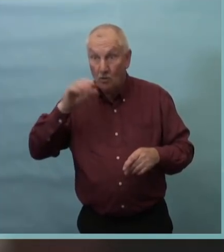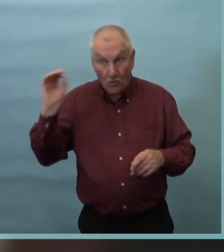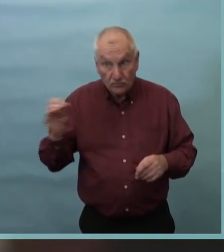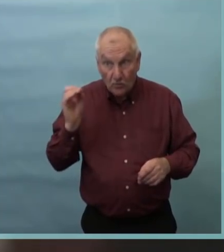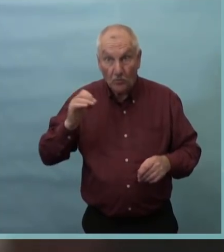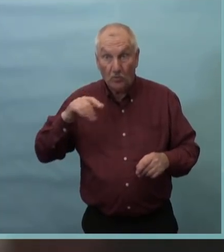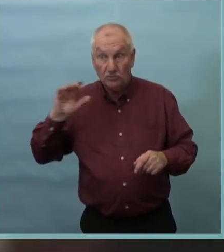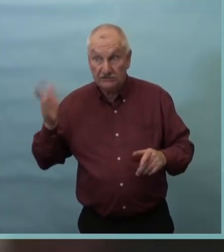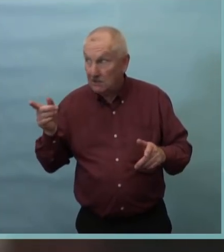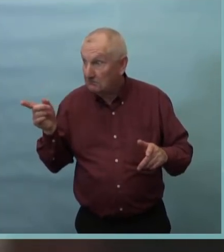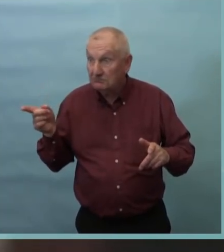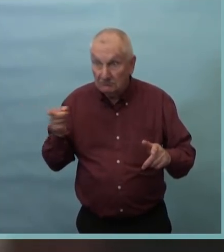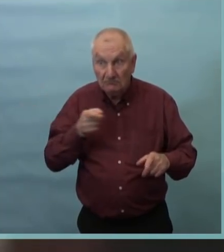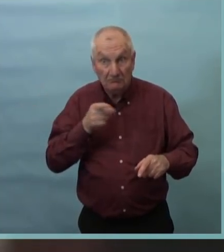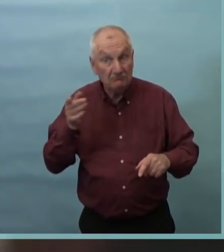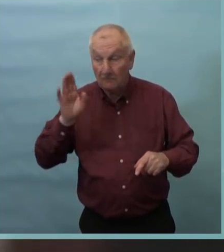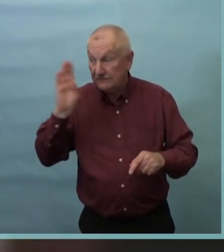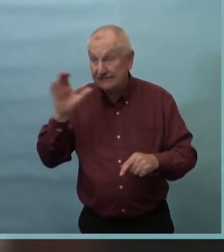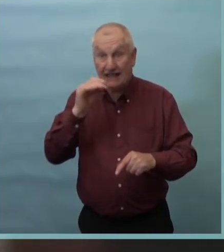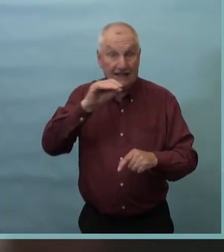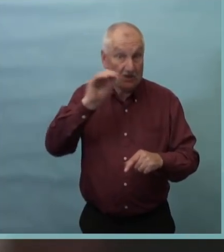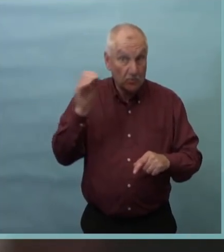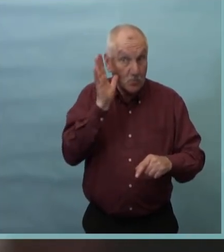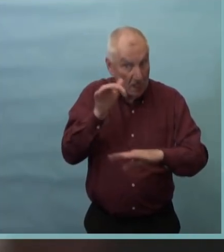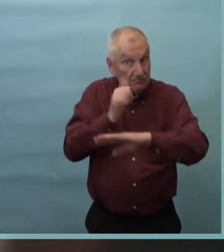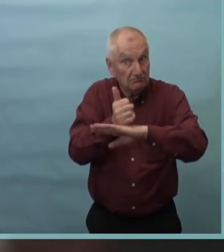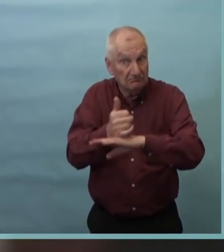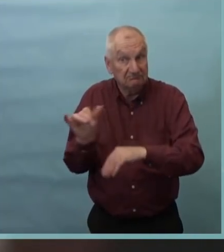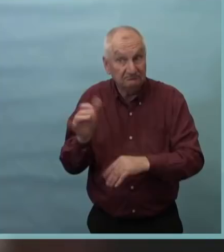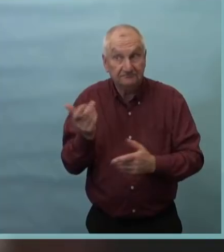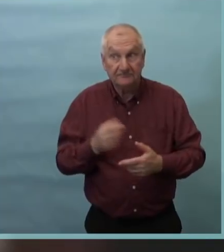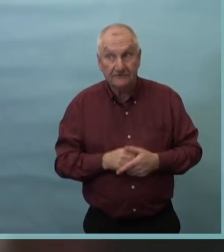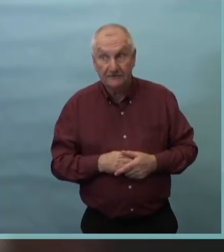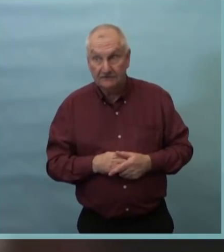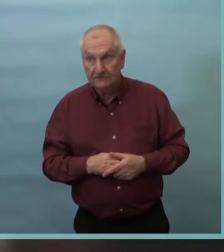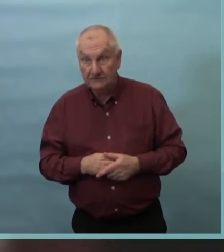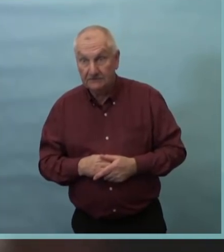this is really a great opportunity to improve the continuity of care for these